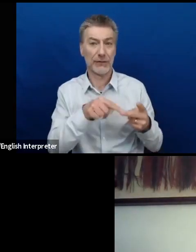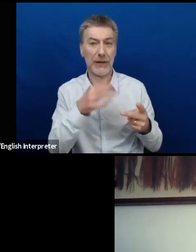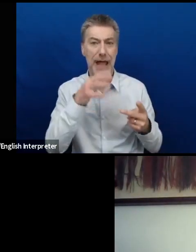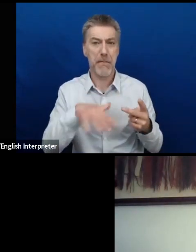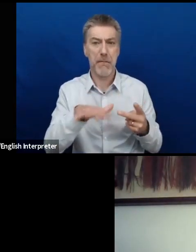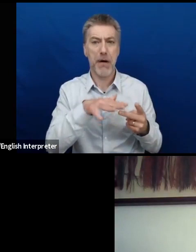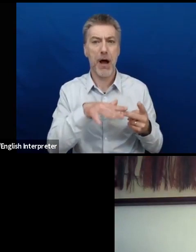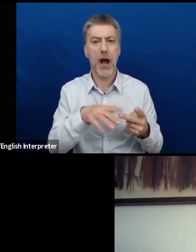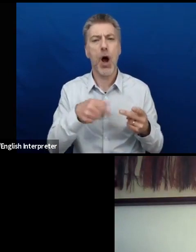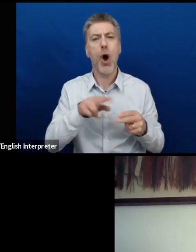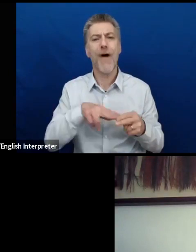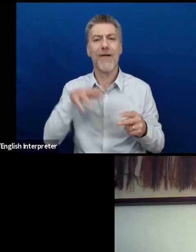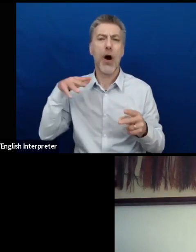with nostalgia.